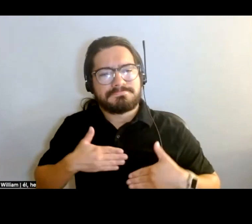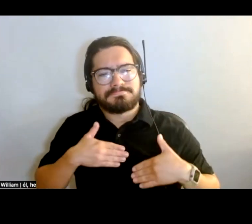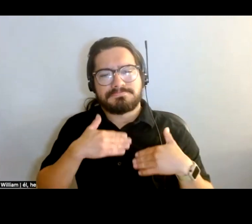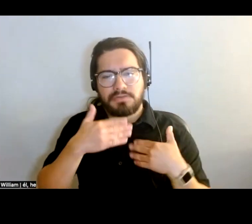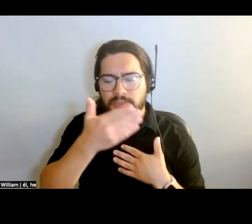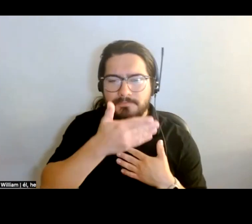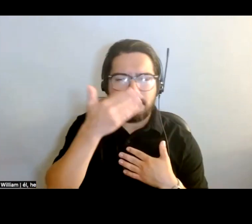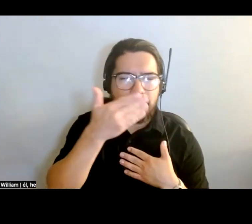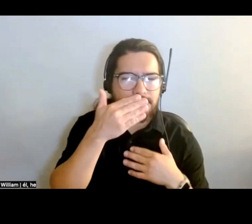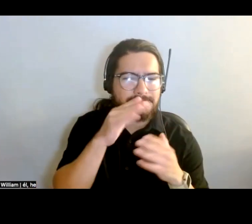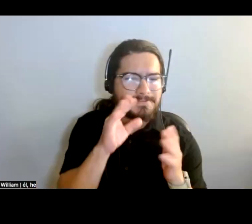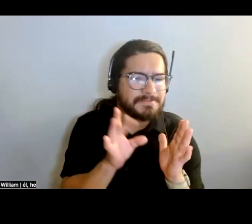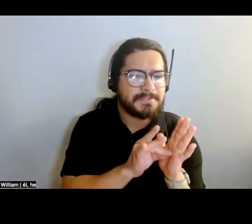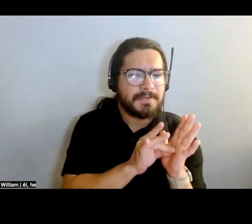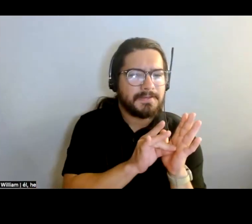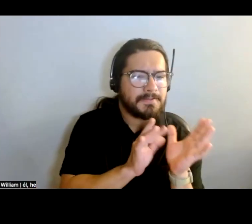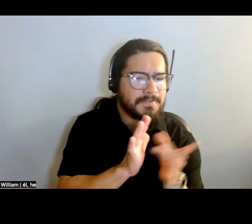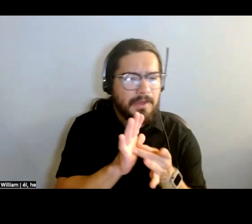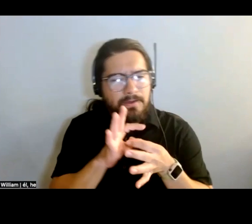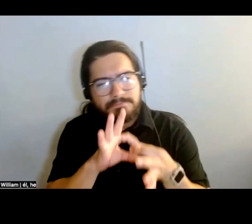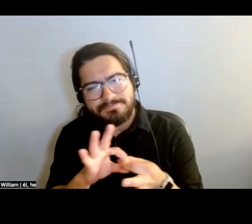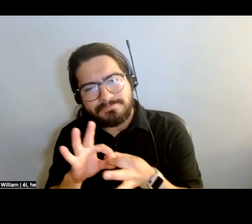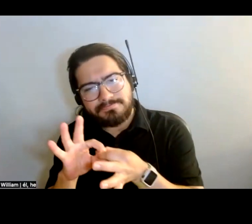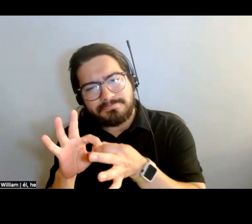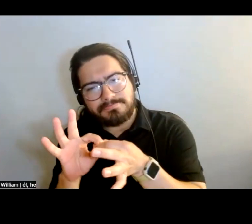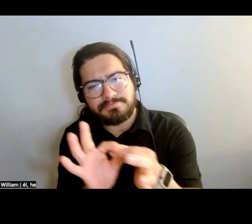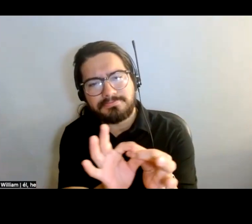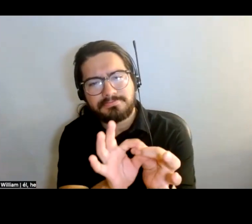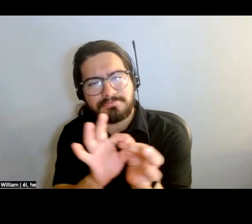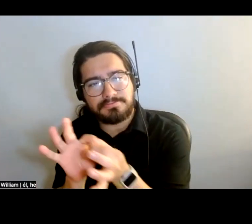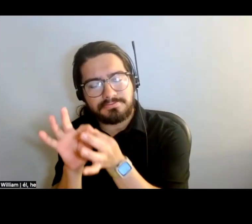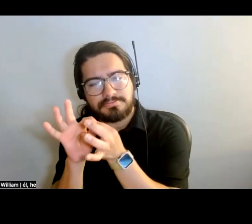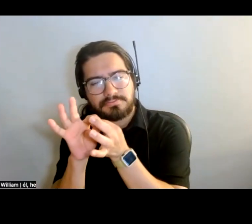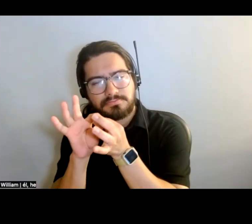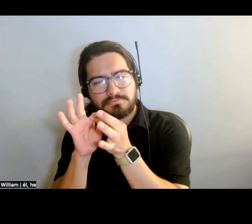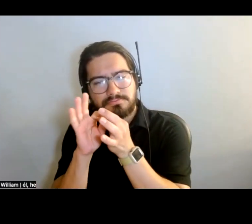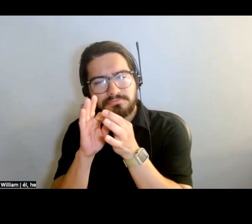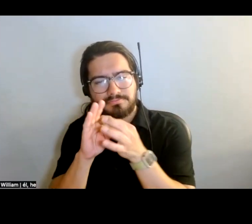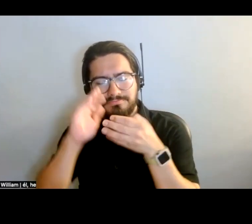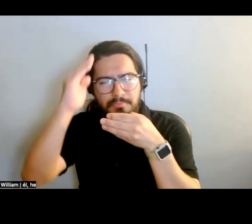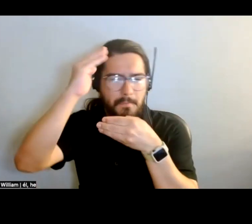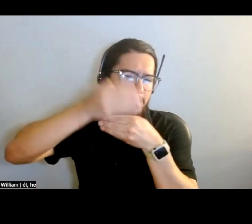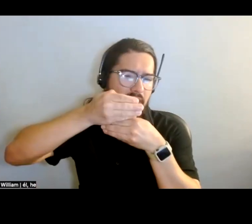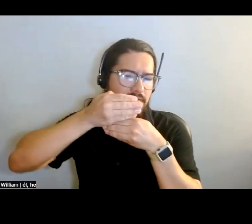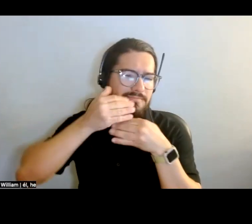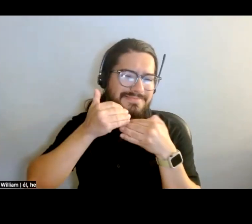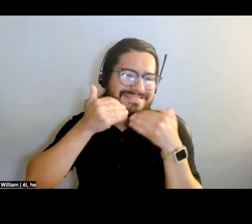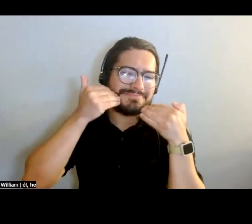its bitterness and its dead skin A smiling mask covers the pain